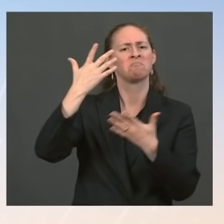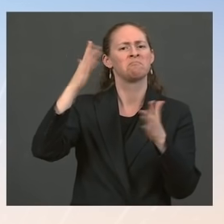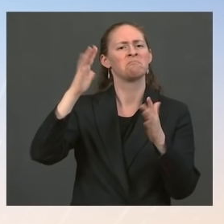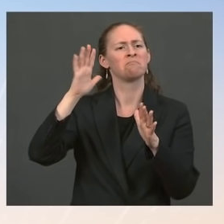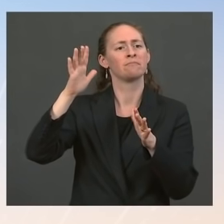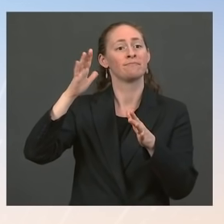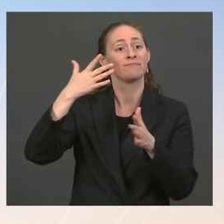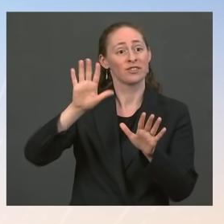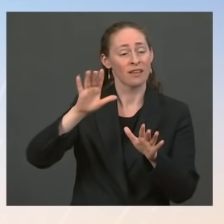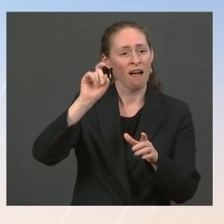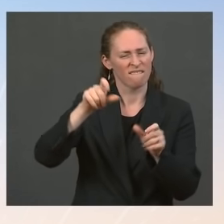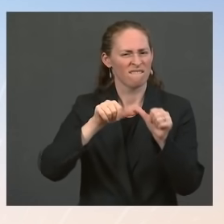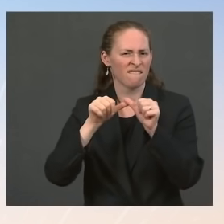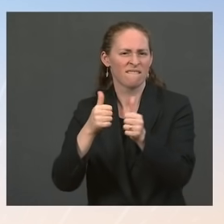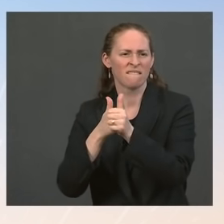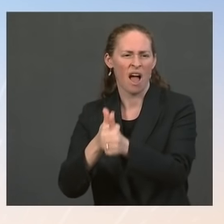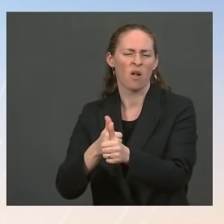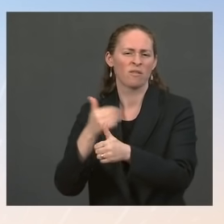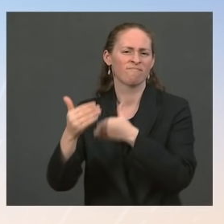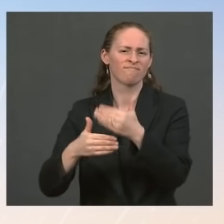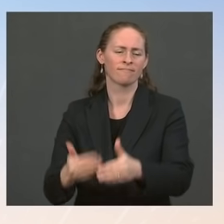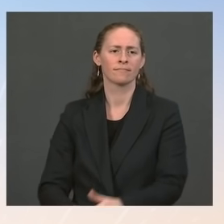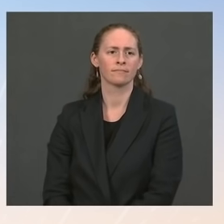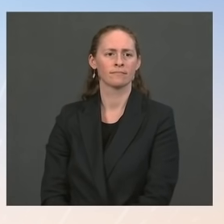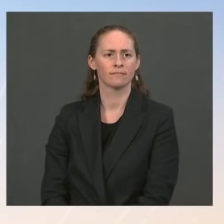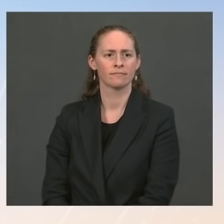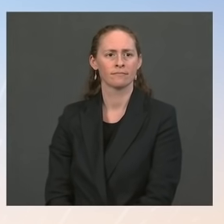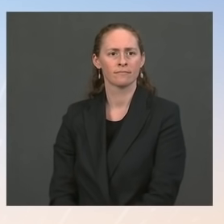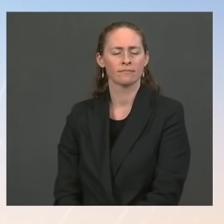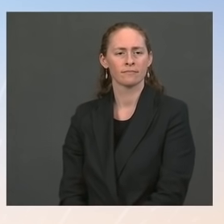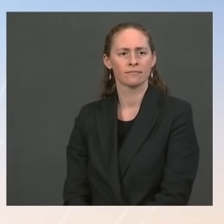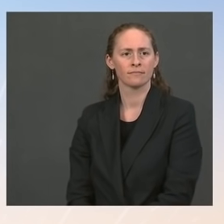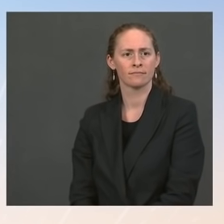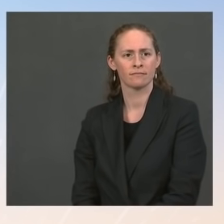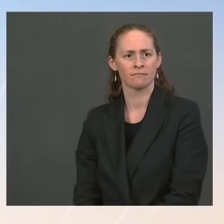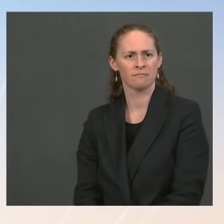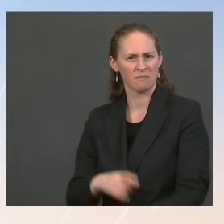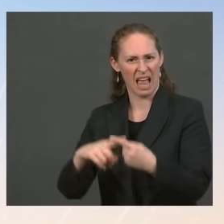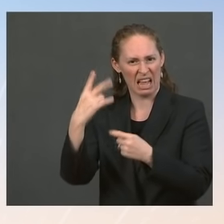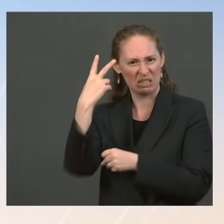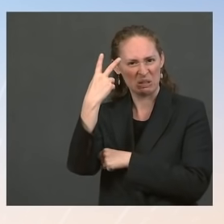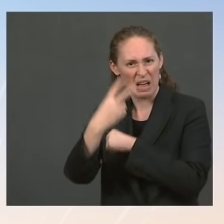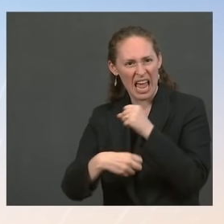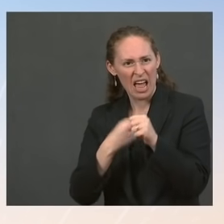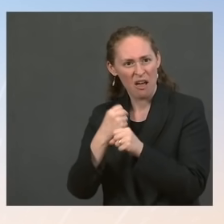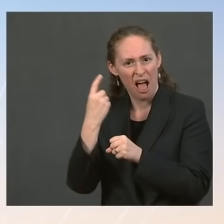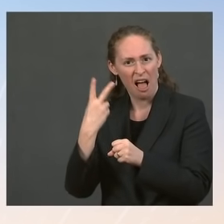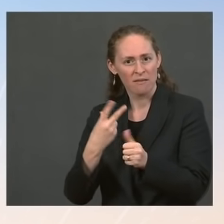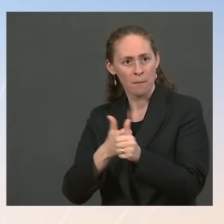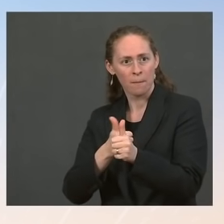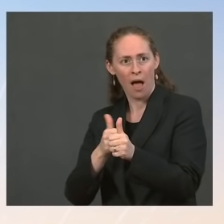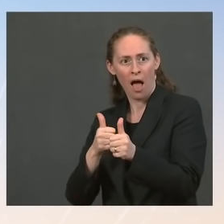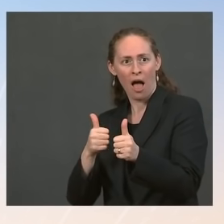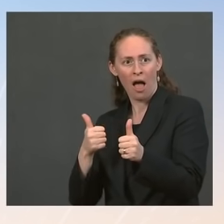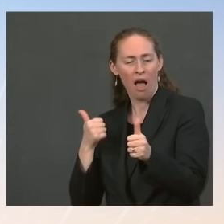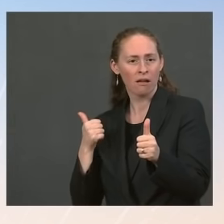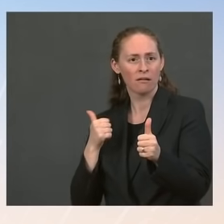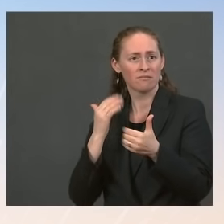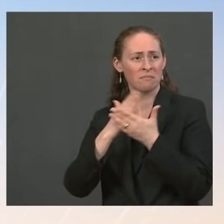The Press: But these cases are taking two and a half years on average. I mean, to people living in conditions that they're trying to flee, that is long term. Ms. Psaki: Well, I would say, first,